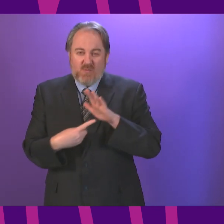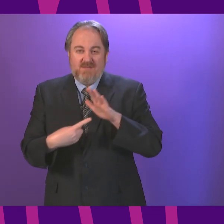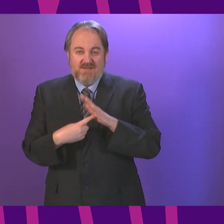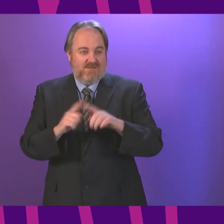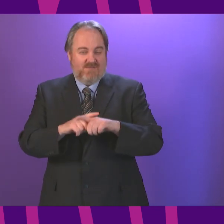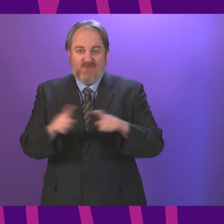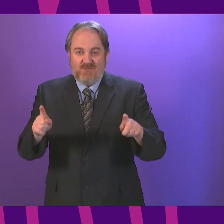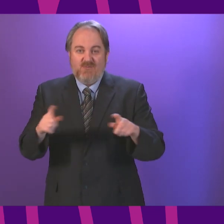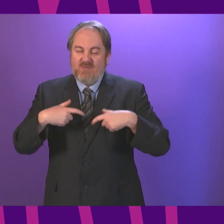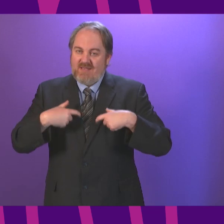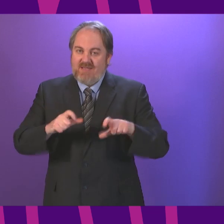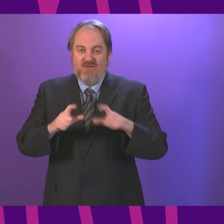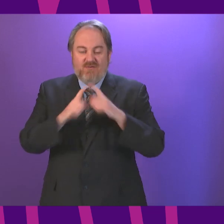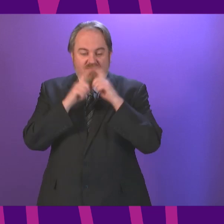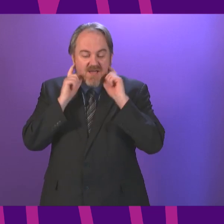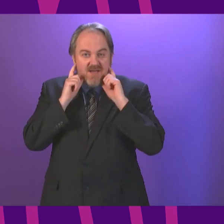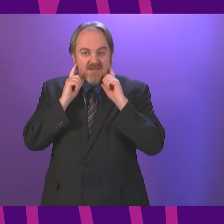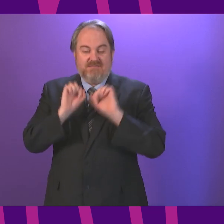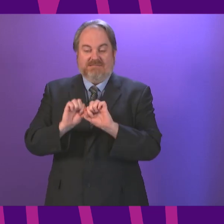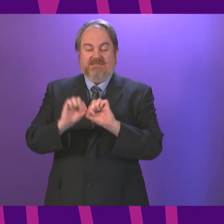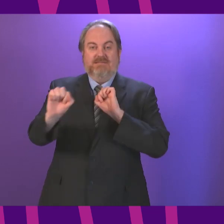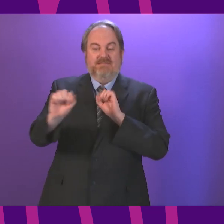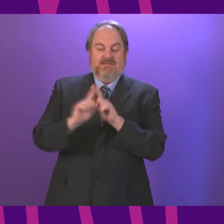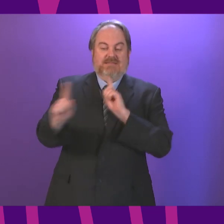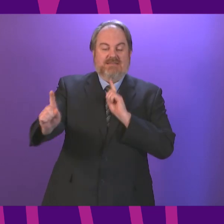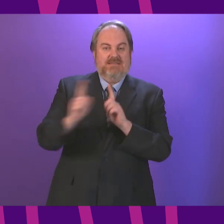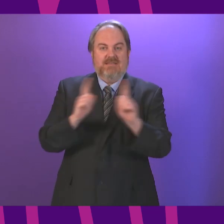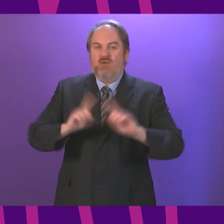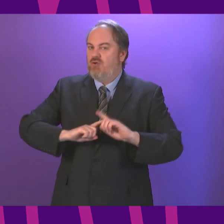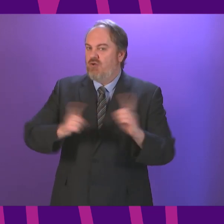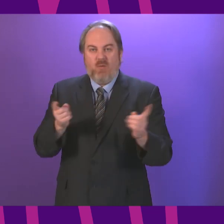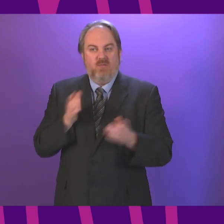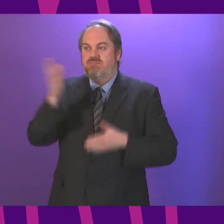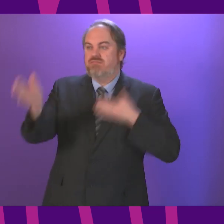except for essential purposes, and to follow all the FACTS guidance. That is how we will